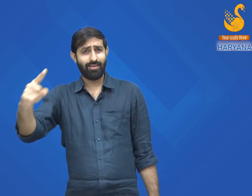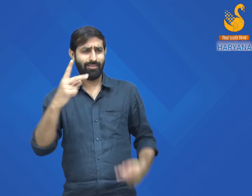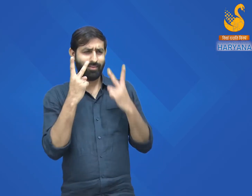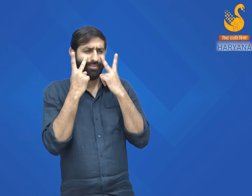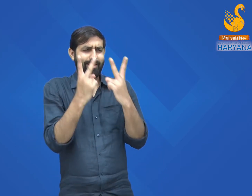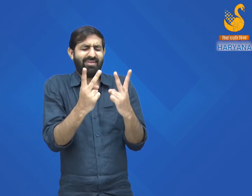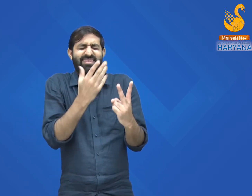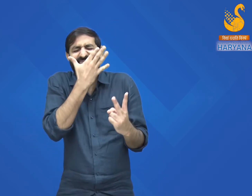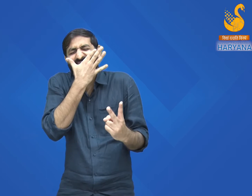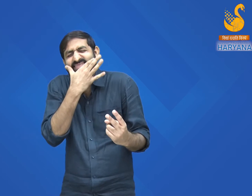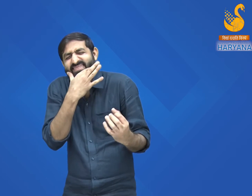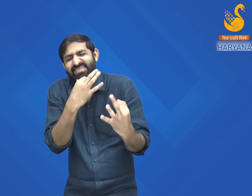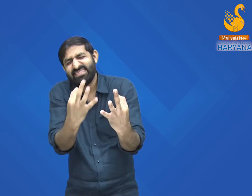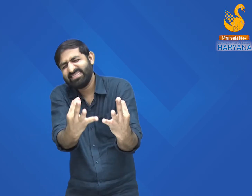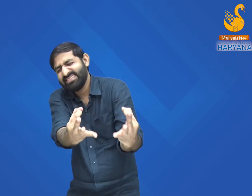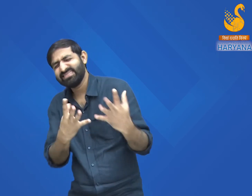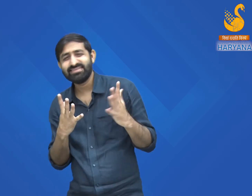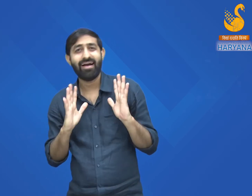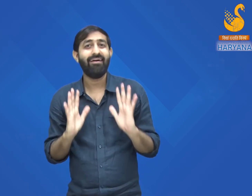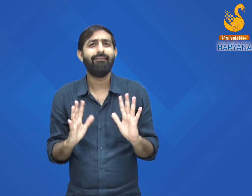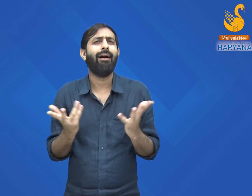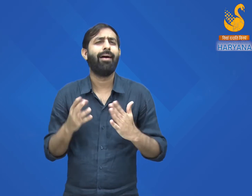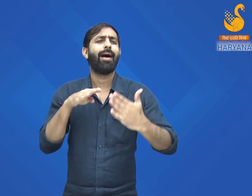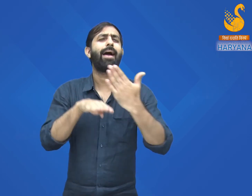When we look at India, we realize the uniqueness of our country.